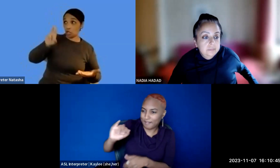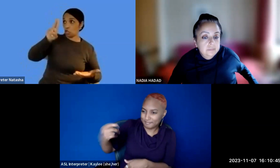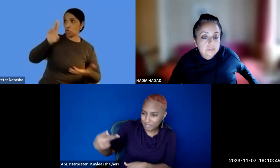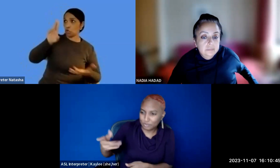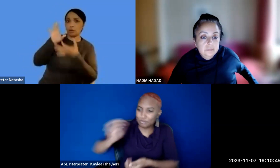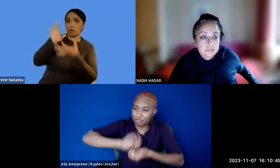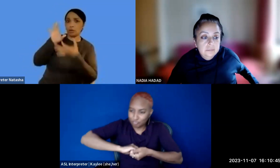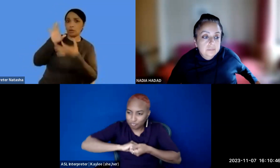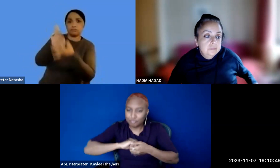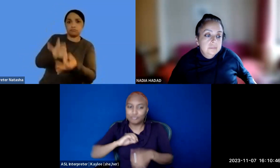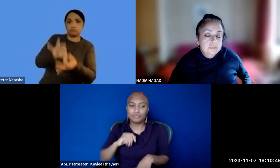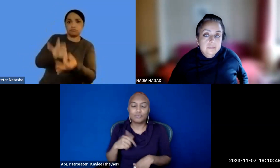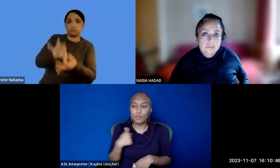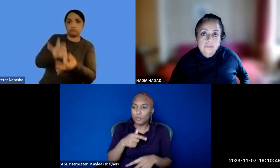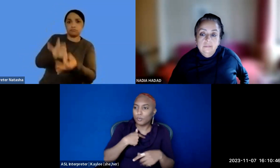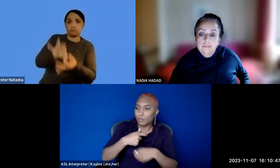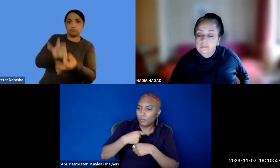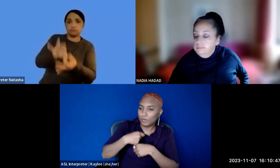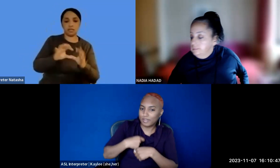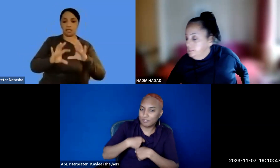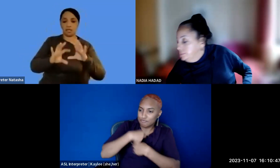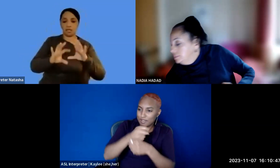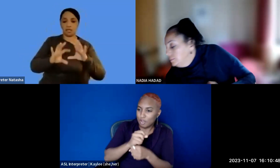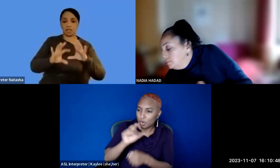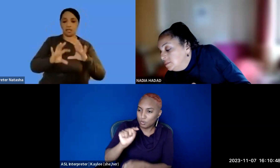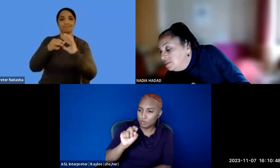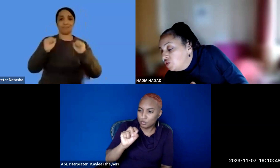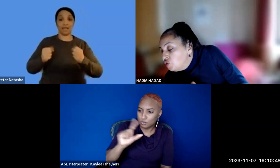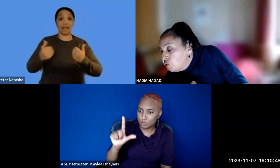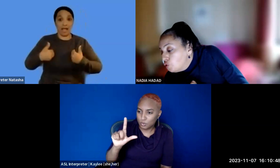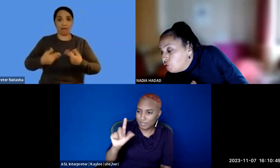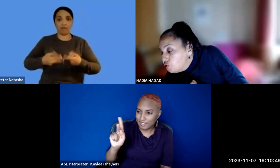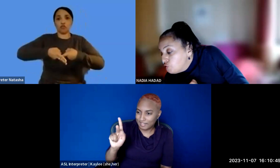We created a toolkit, linked here, to be shared in the chatbox,